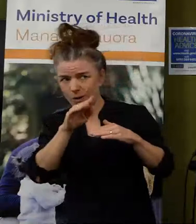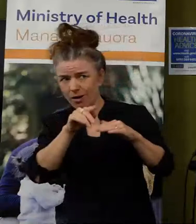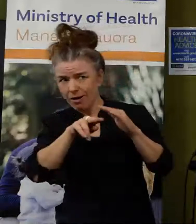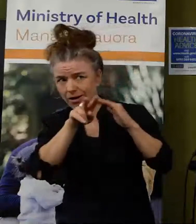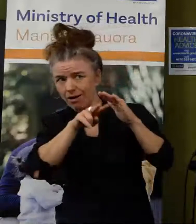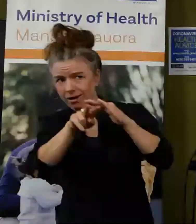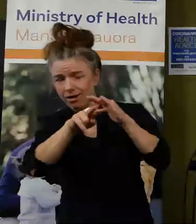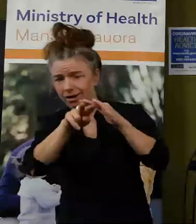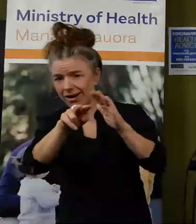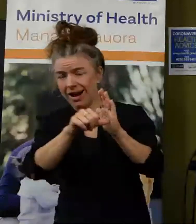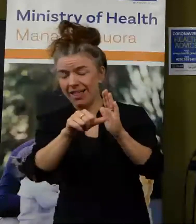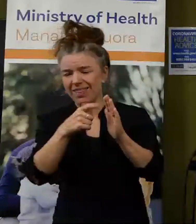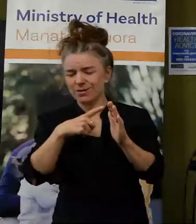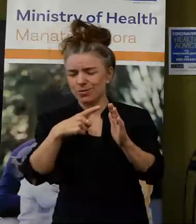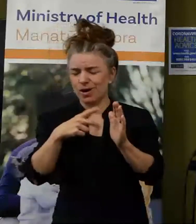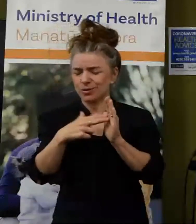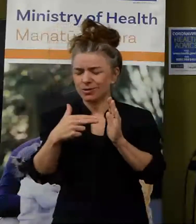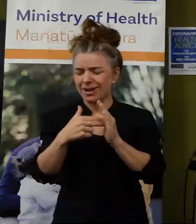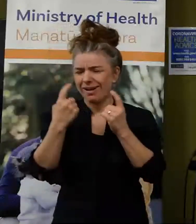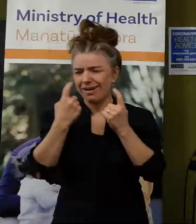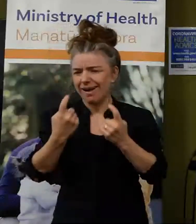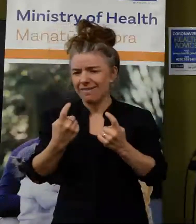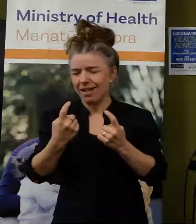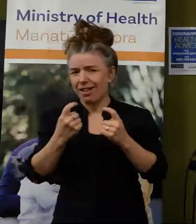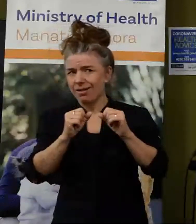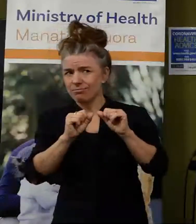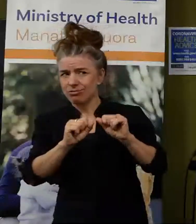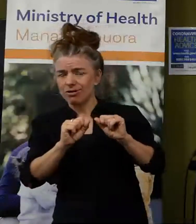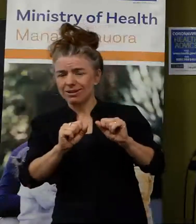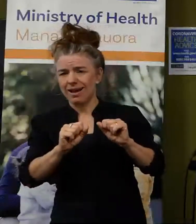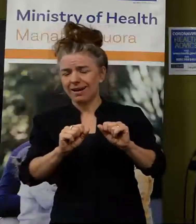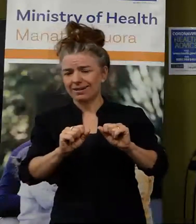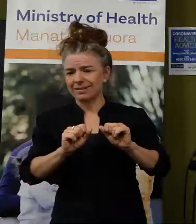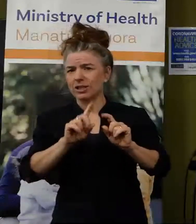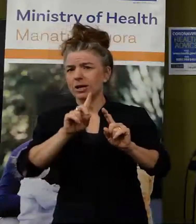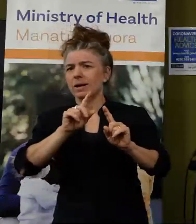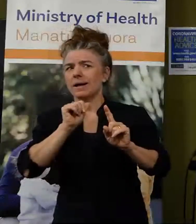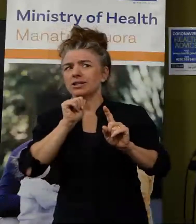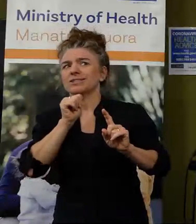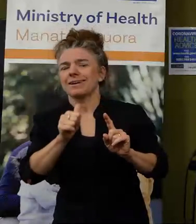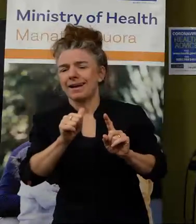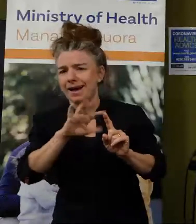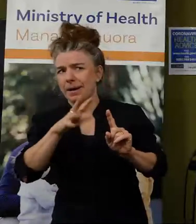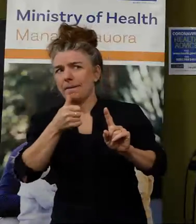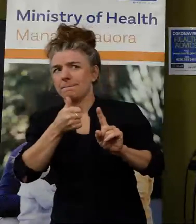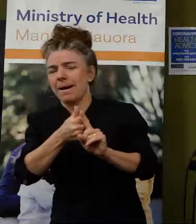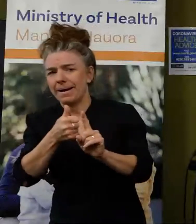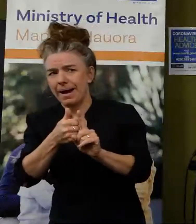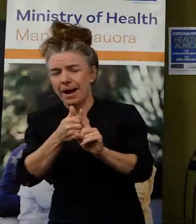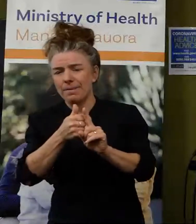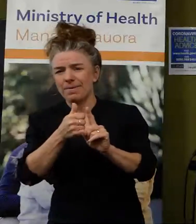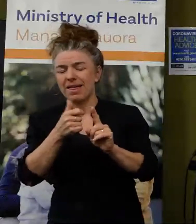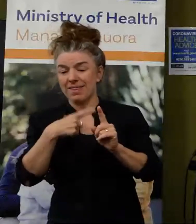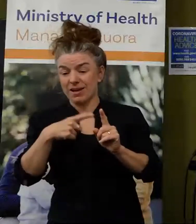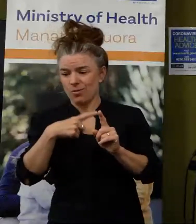taken a precautionary approach. And to date, our measures have been successful in preventing us having a COVID-19